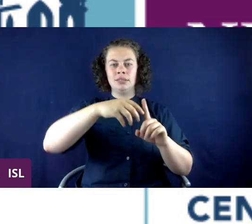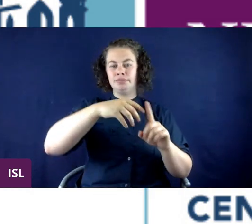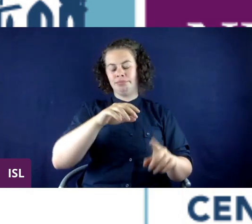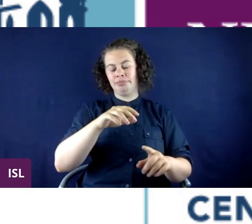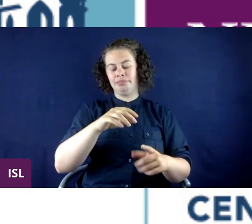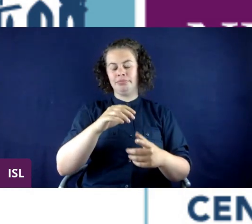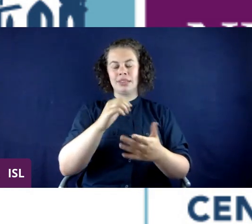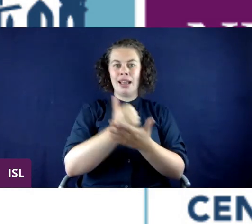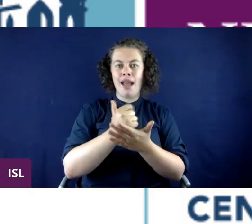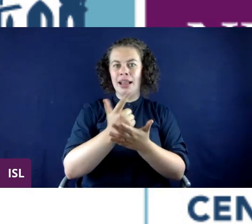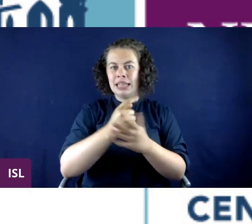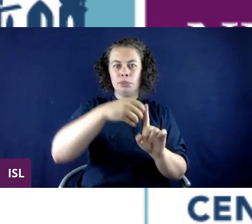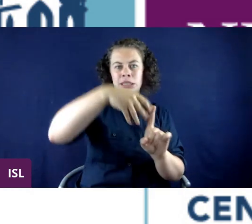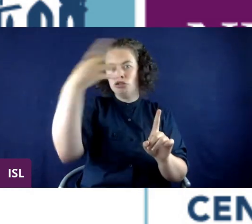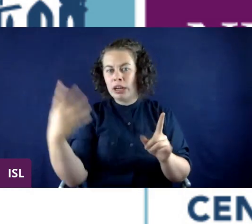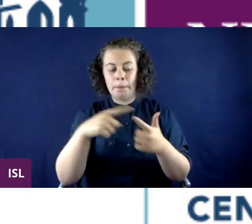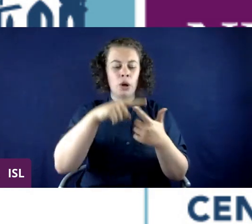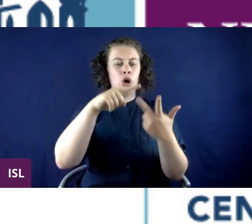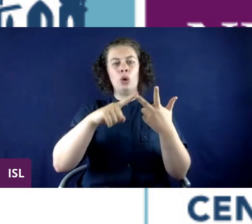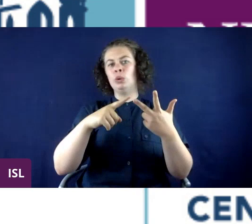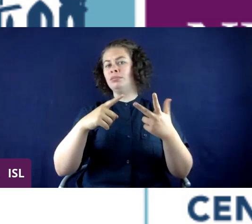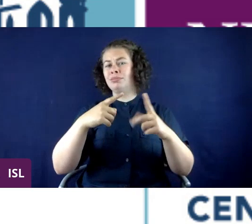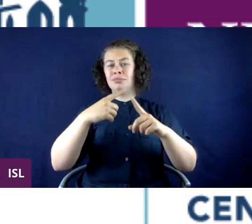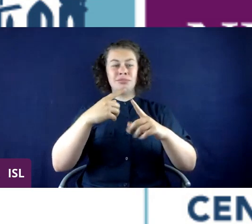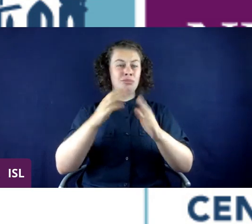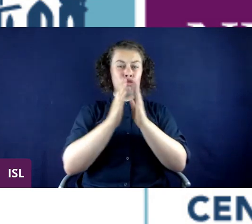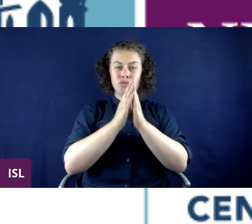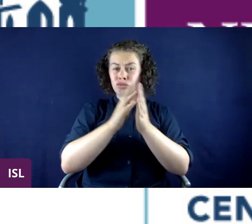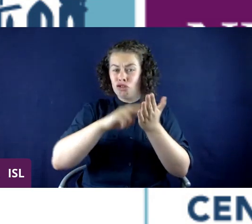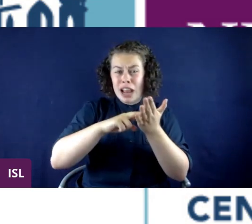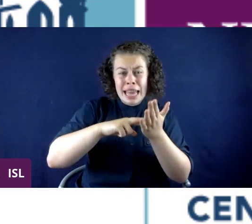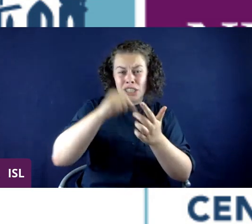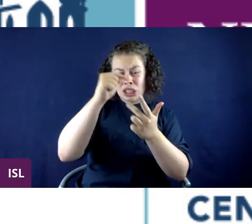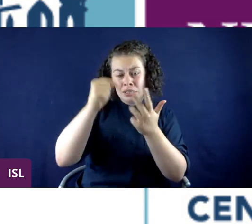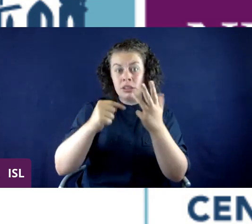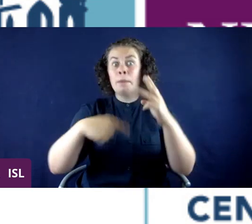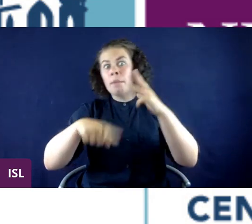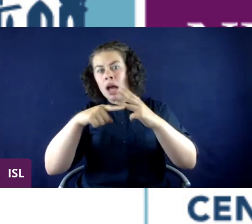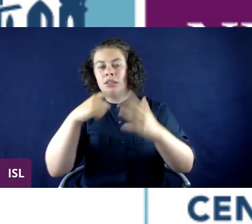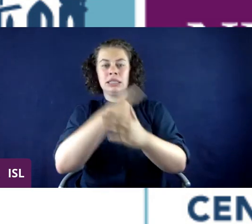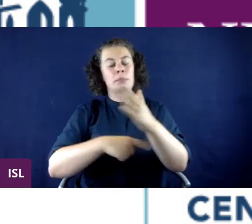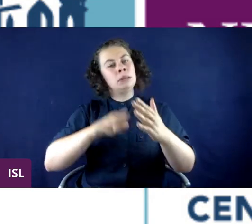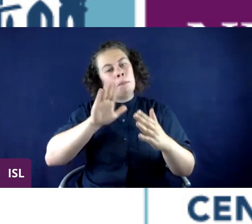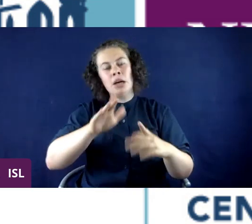Thinking across disability through various other identities has never been more important.